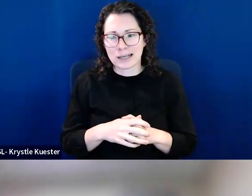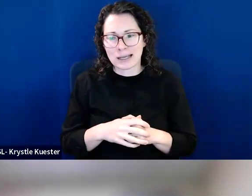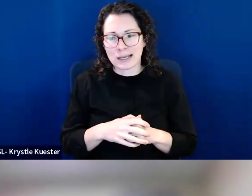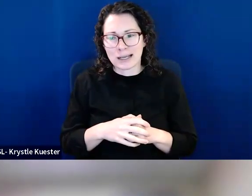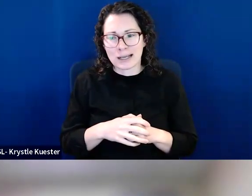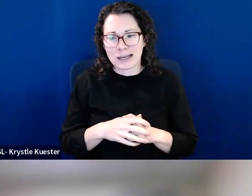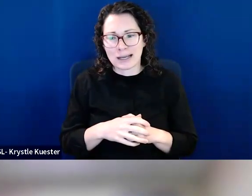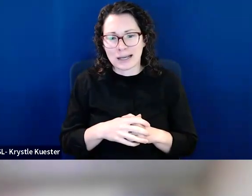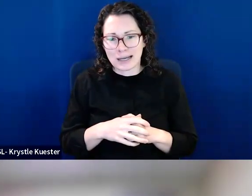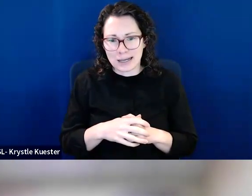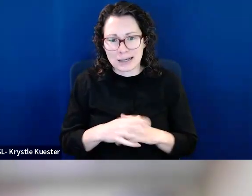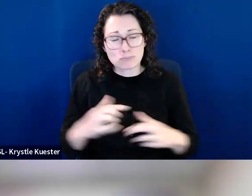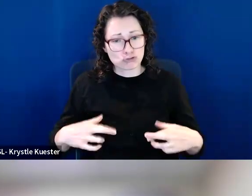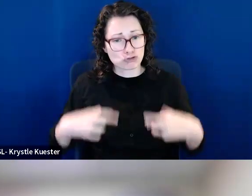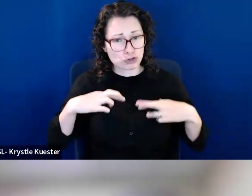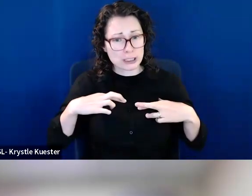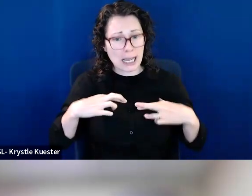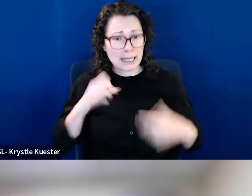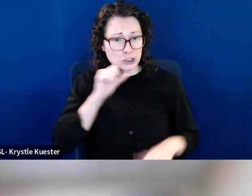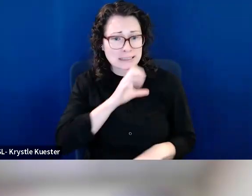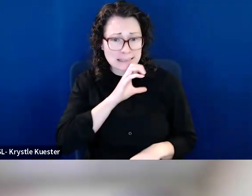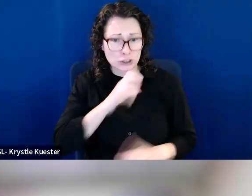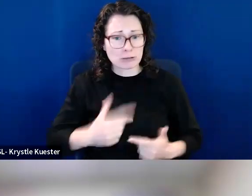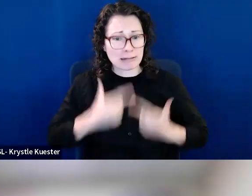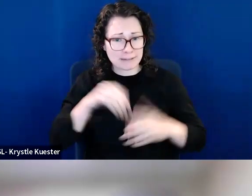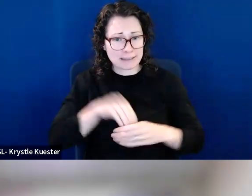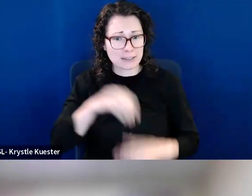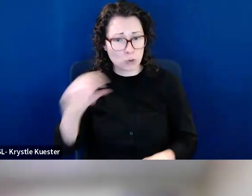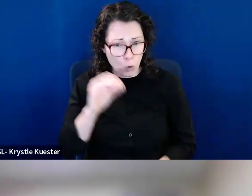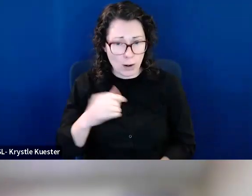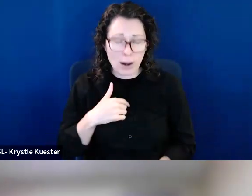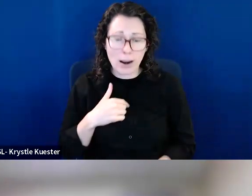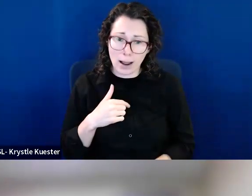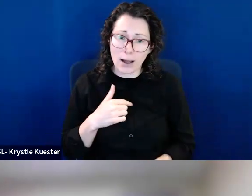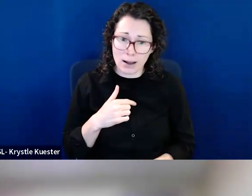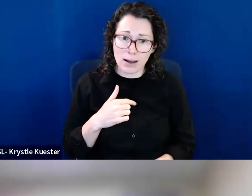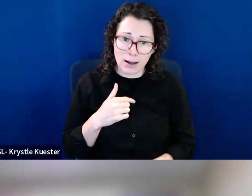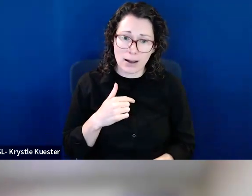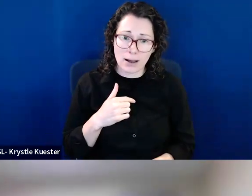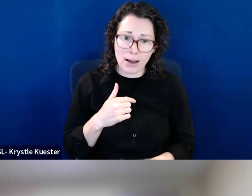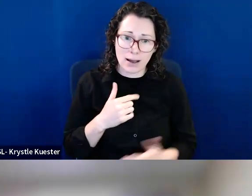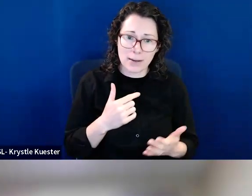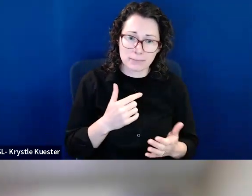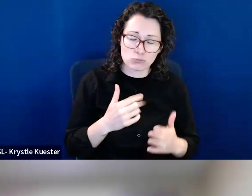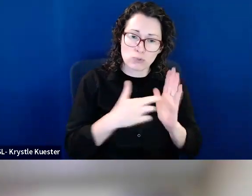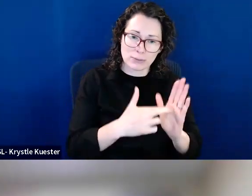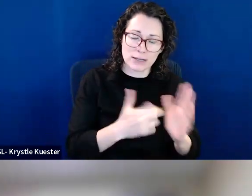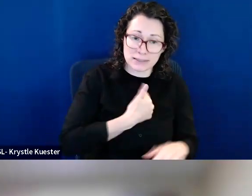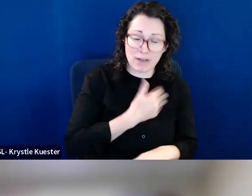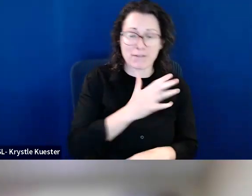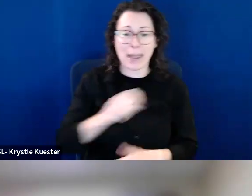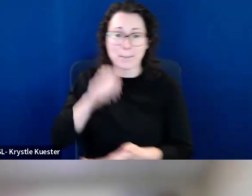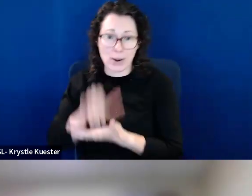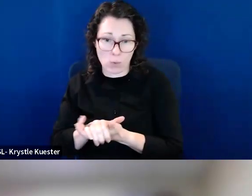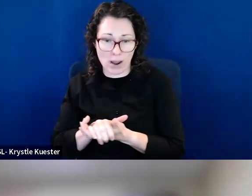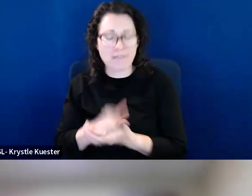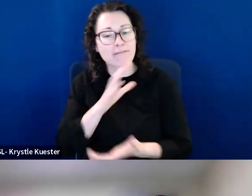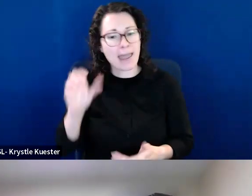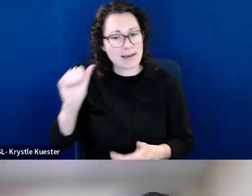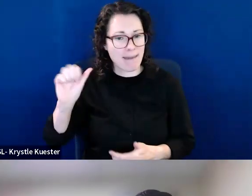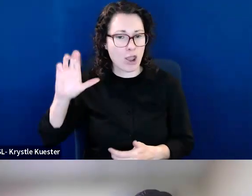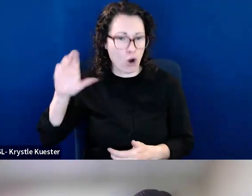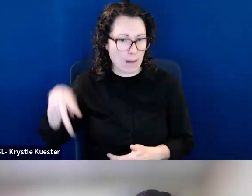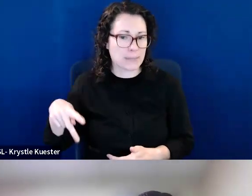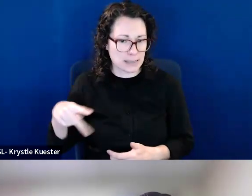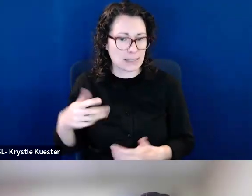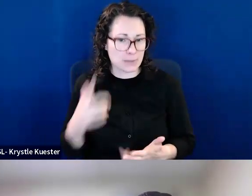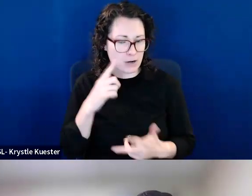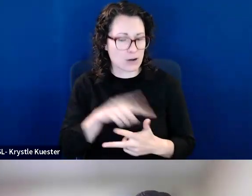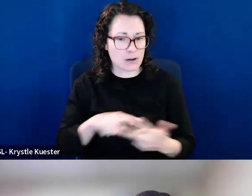uh retired uh senior living in Oregon. I am both representing myself and my wife and AARP Oregon